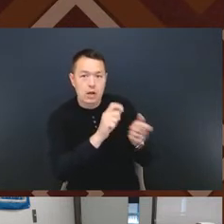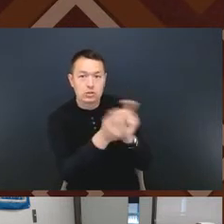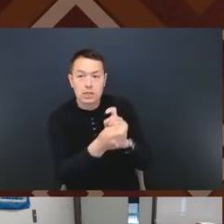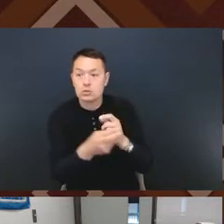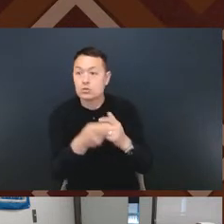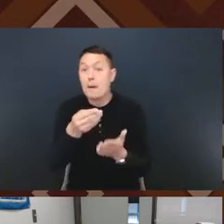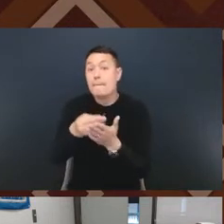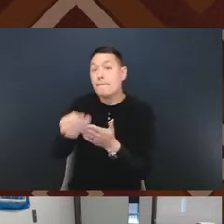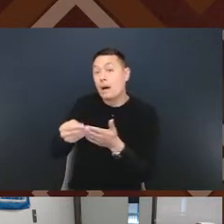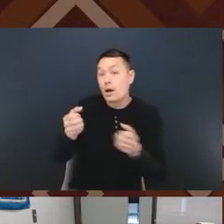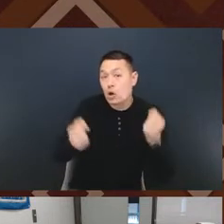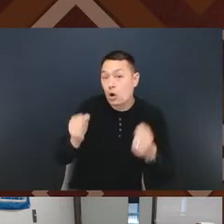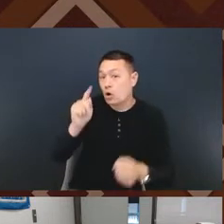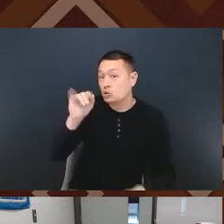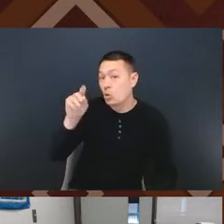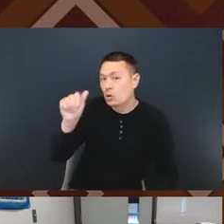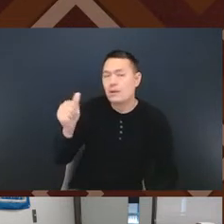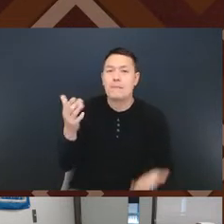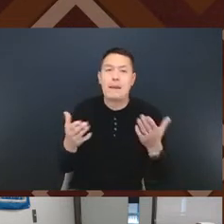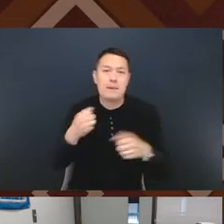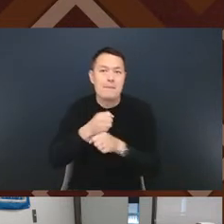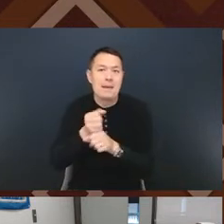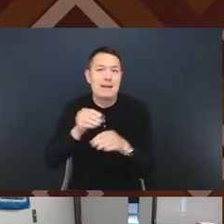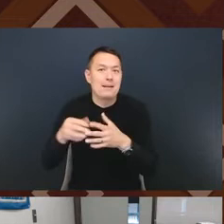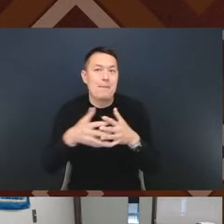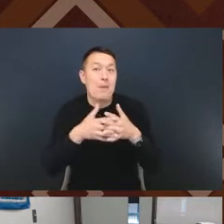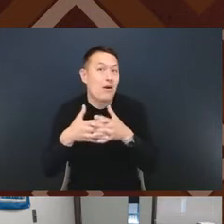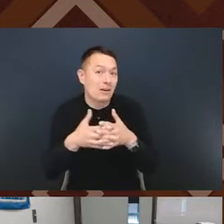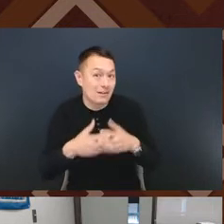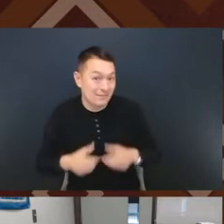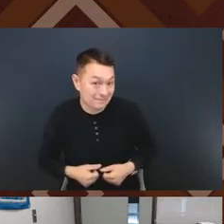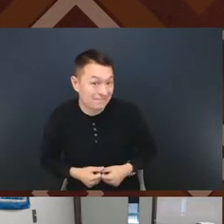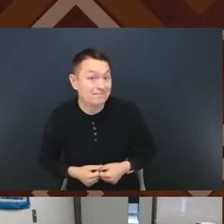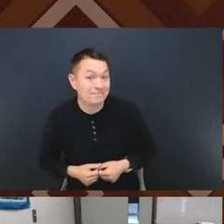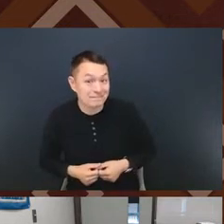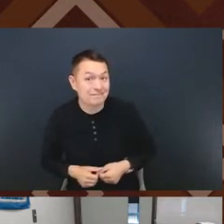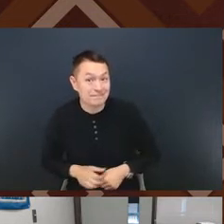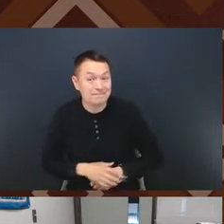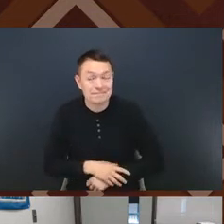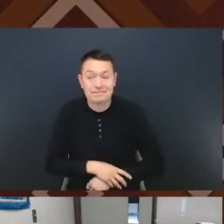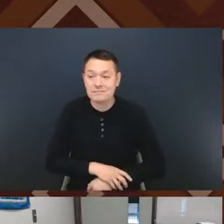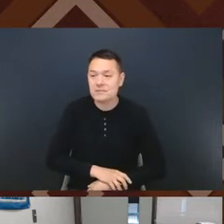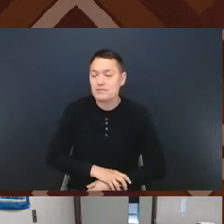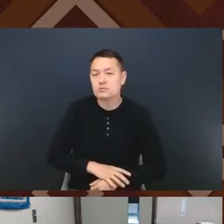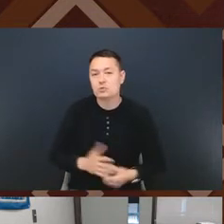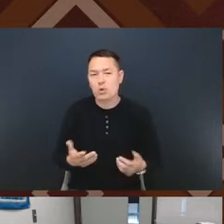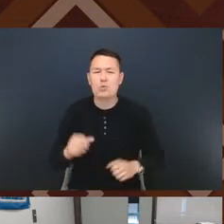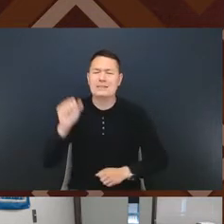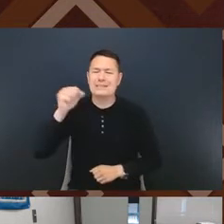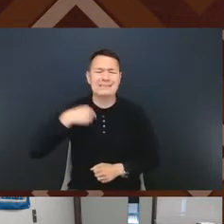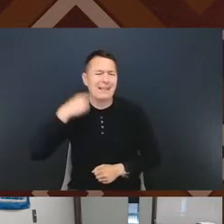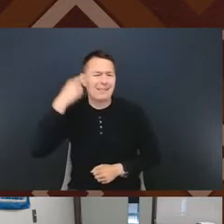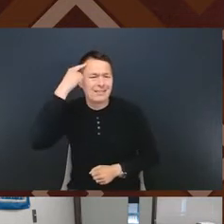It might be made in America. OK, so yes, I think race played in this case